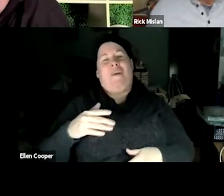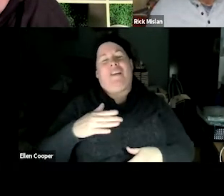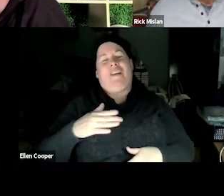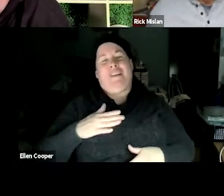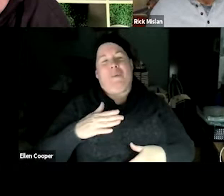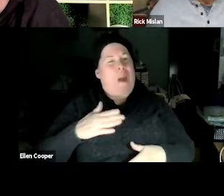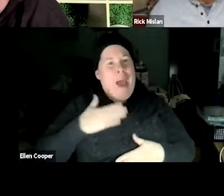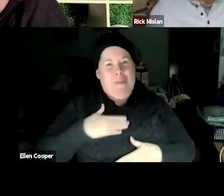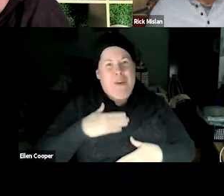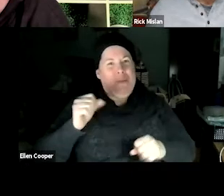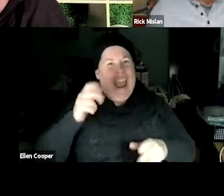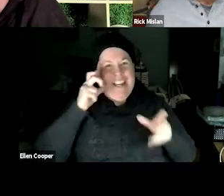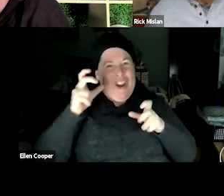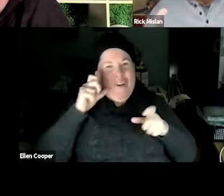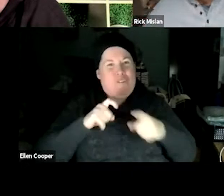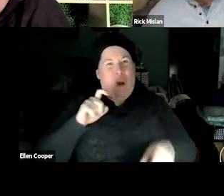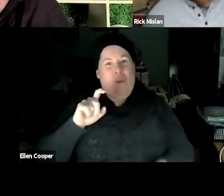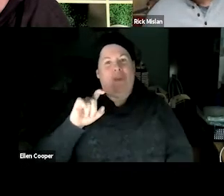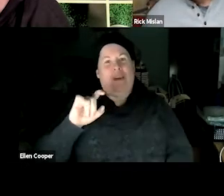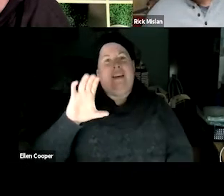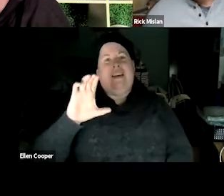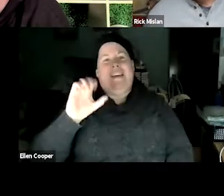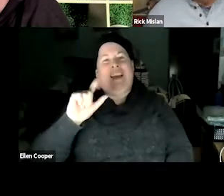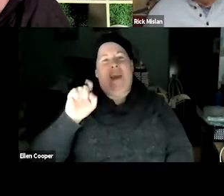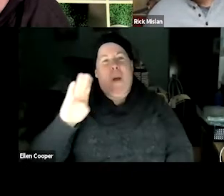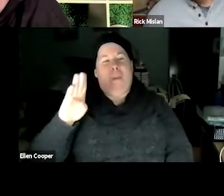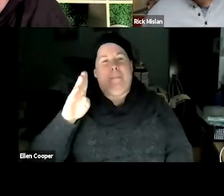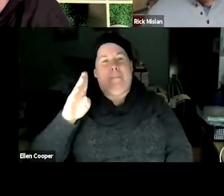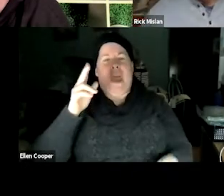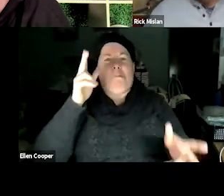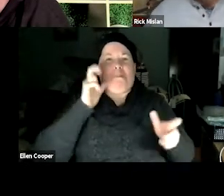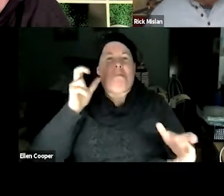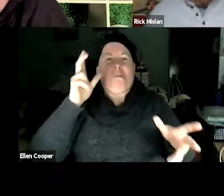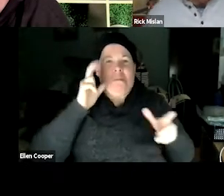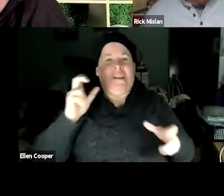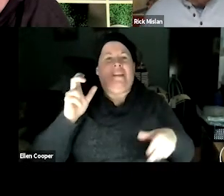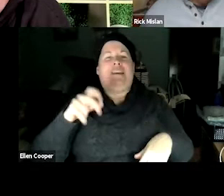Rick Mislan: But just just kind of a shout out to you for being here and a shout out to your parents when you get a chance,